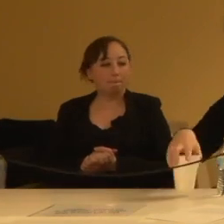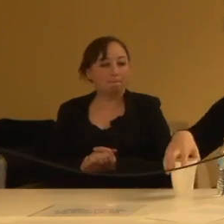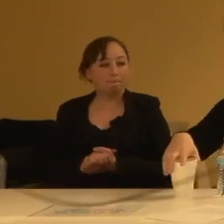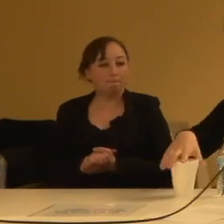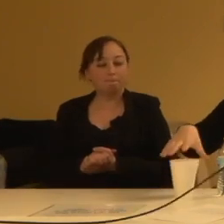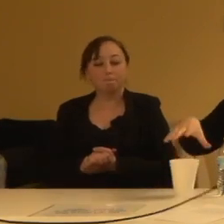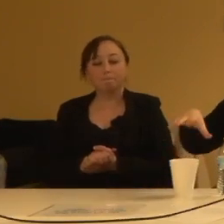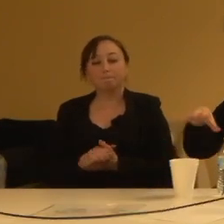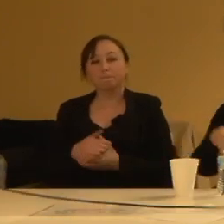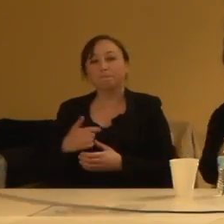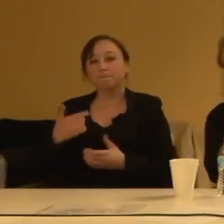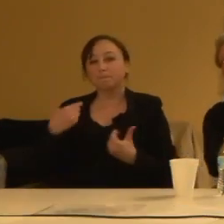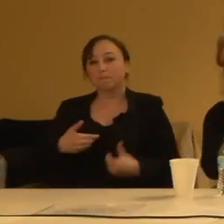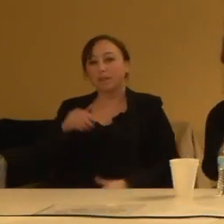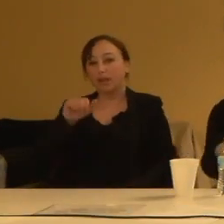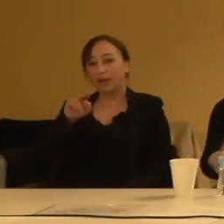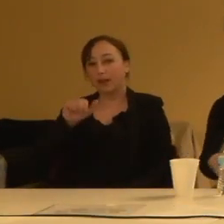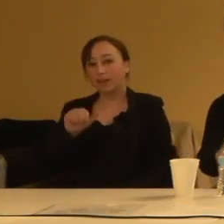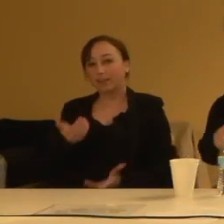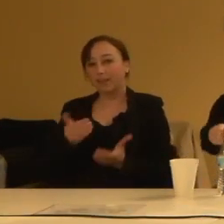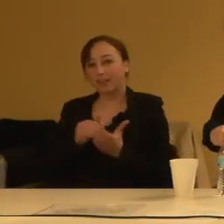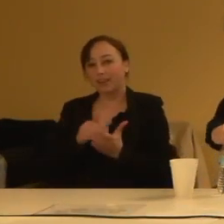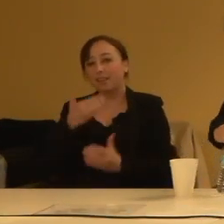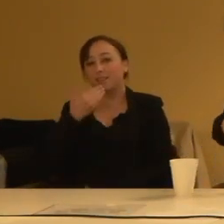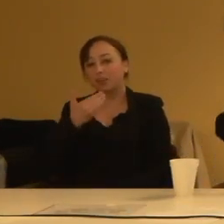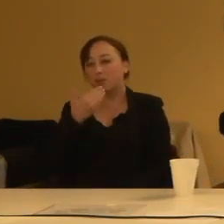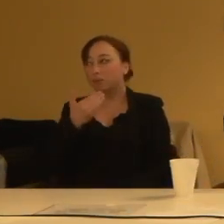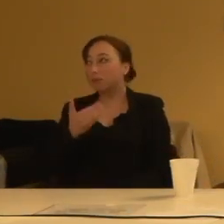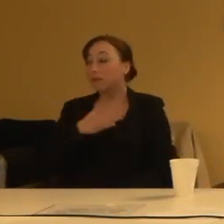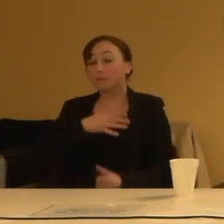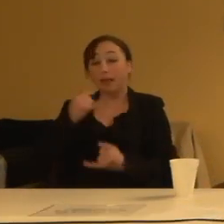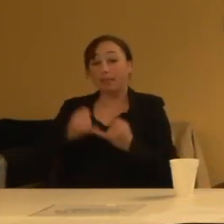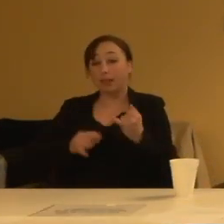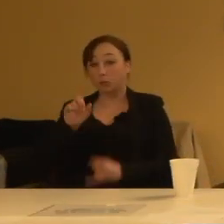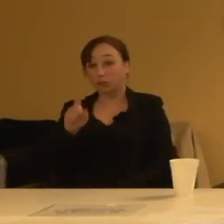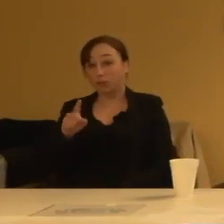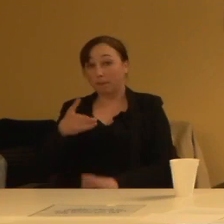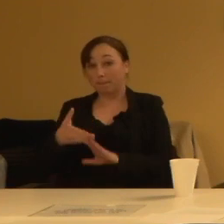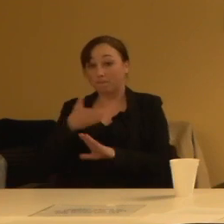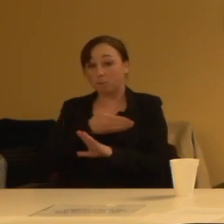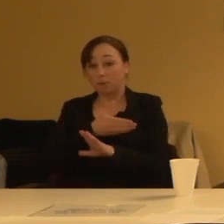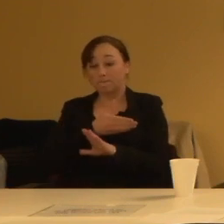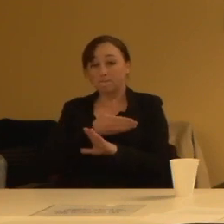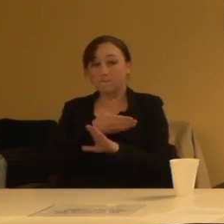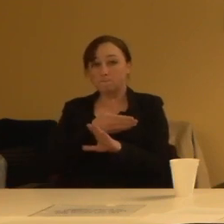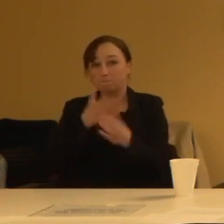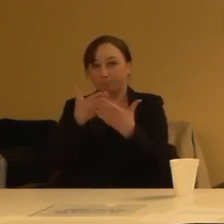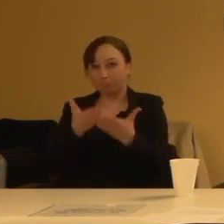This is Ana again, thank you. And this is my last question before we open up,